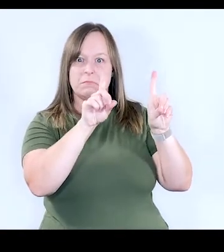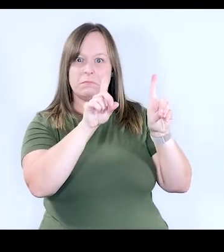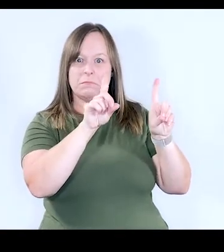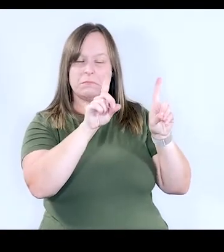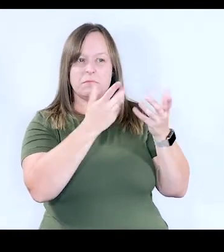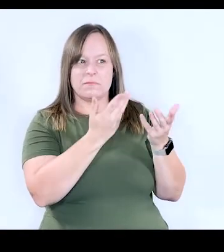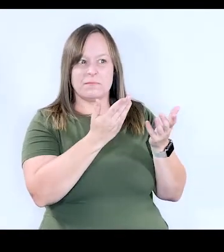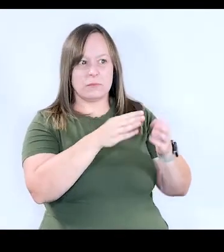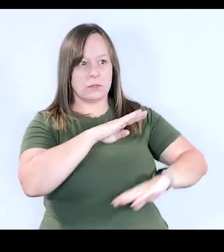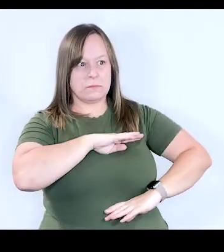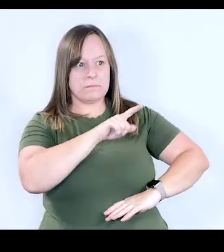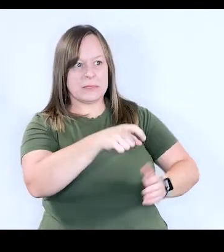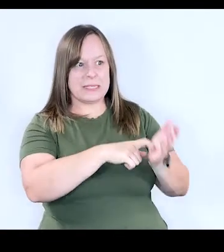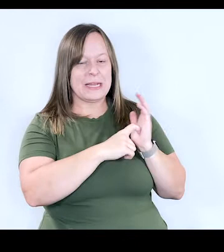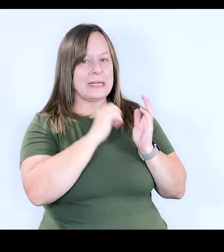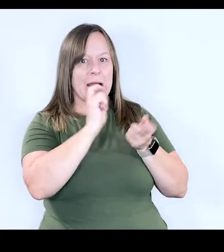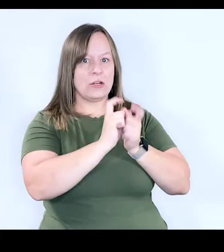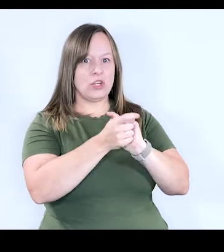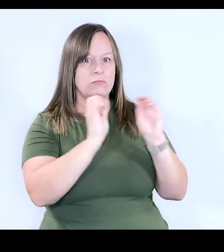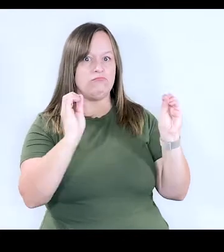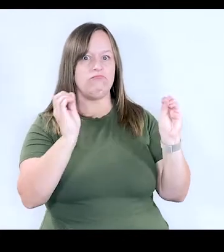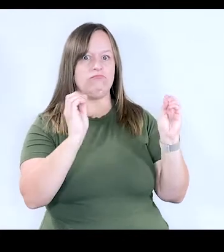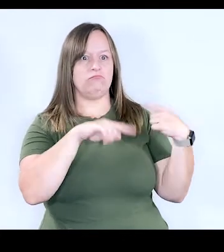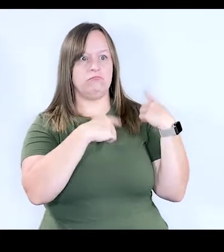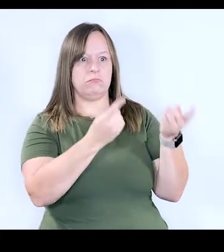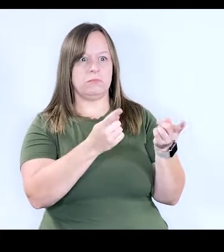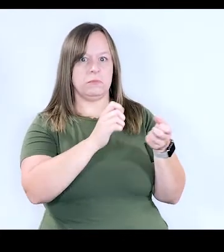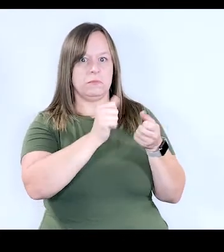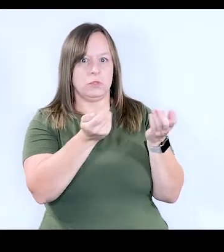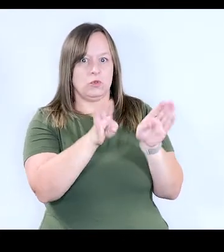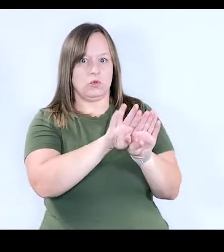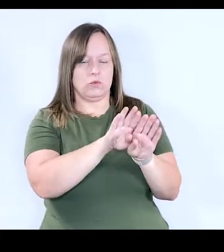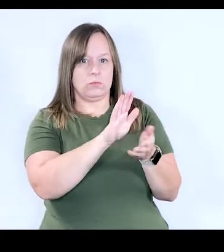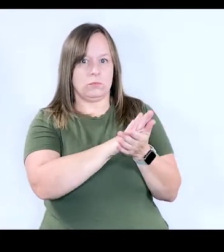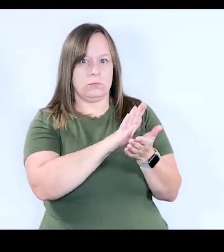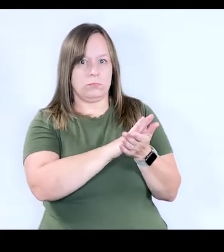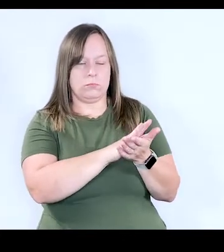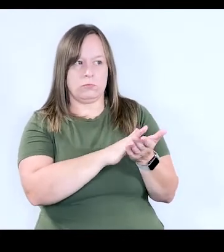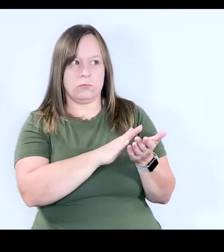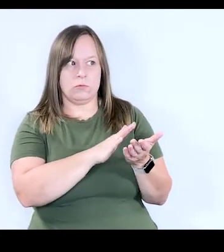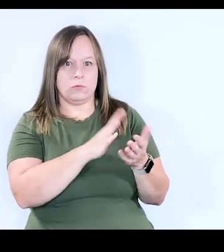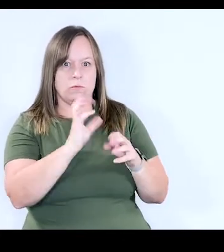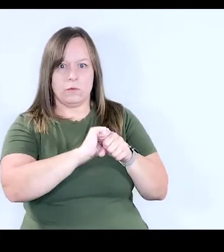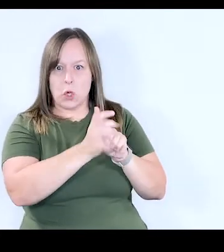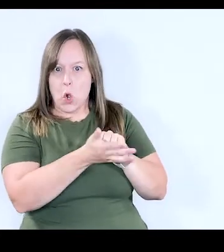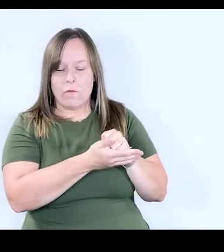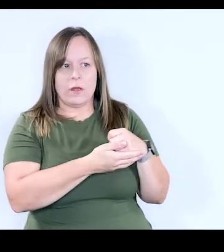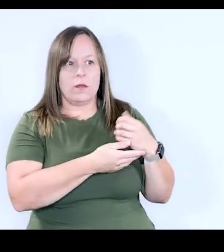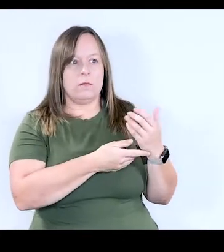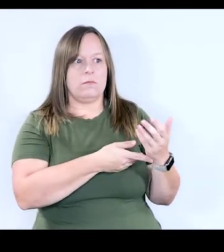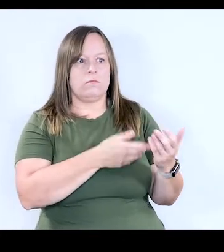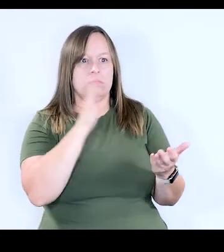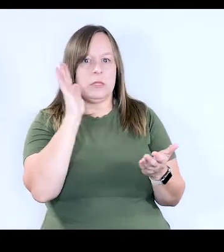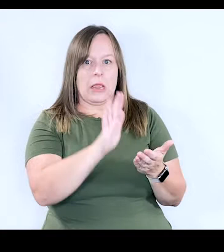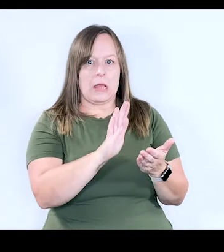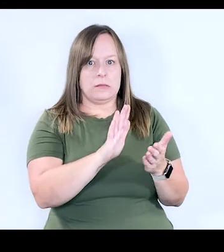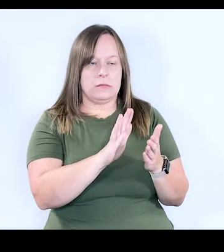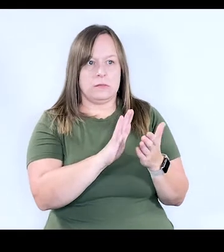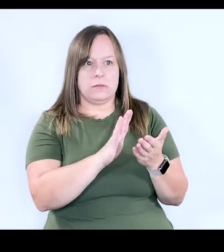that student's need has not changed simply because of the school shutdown, because of receiving services remotely.